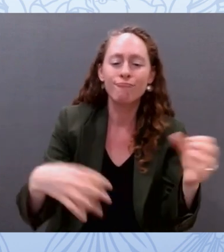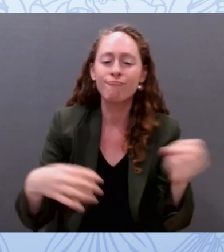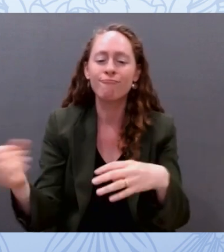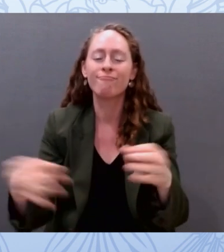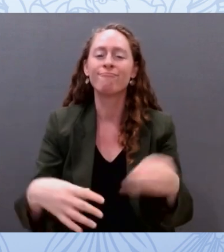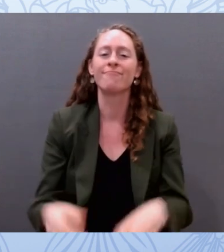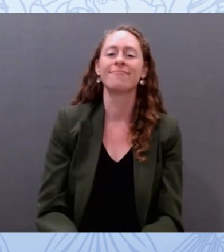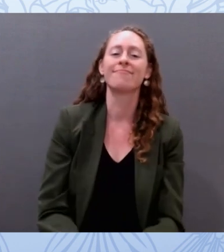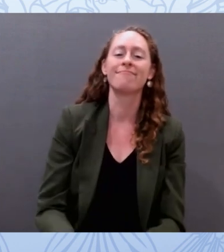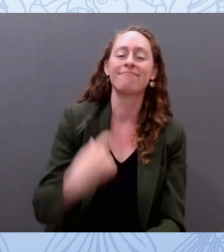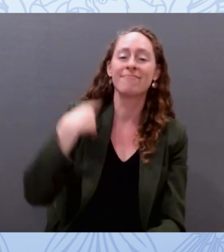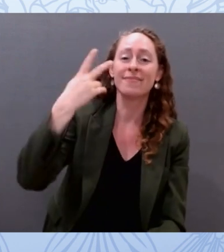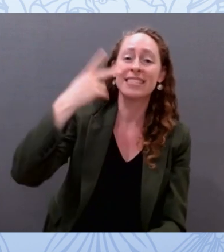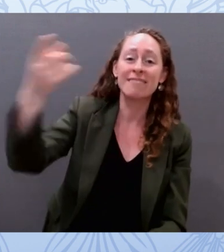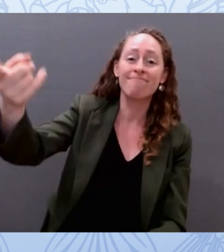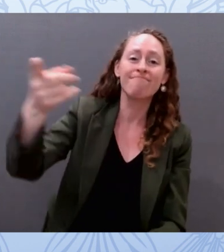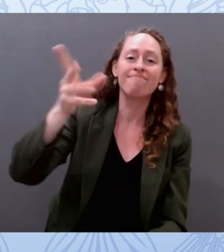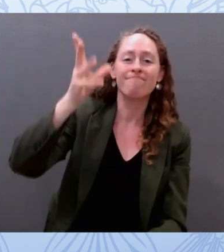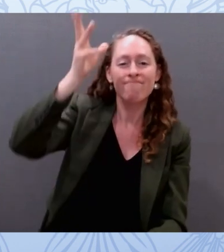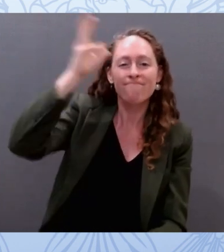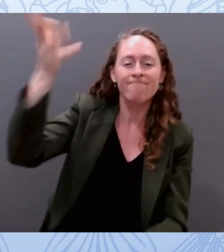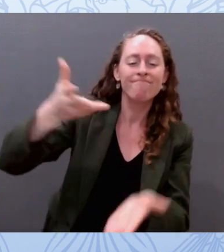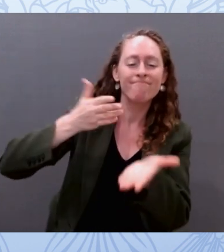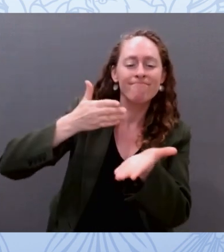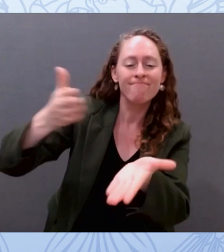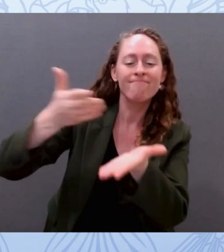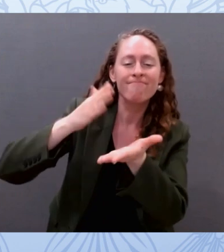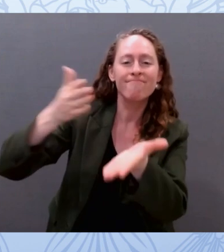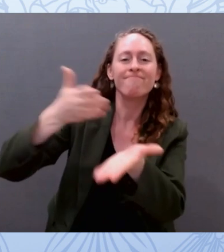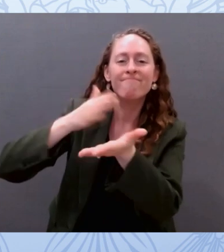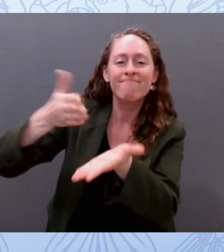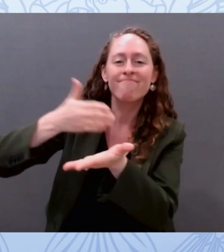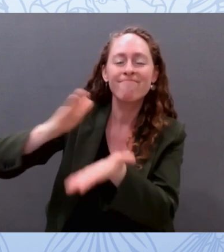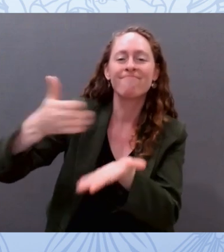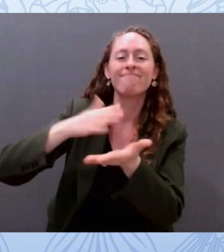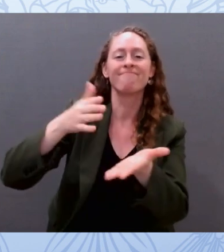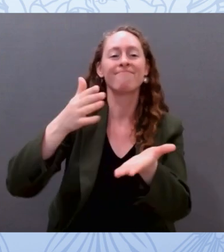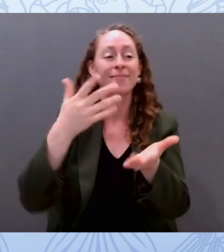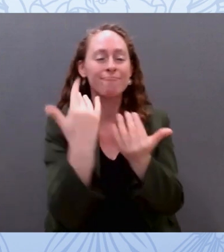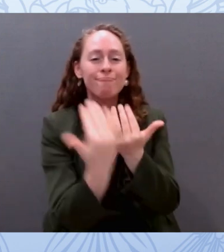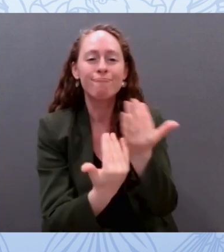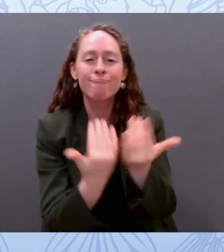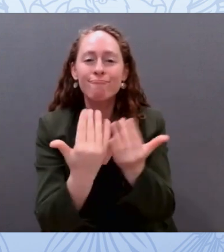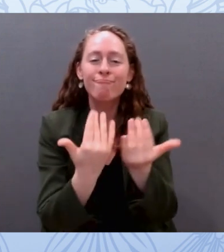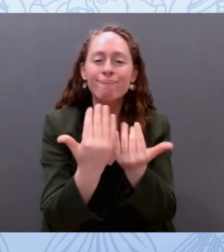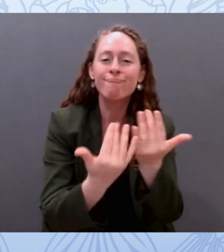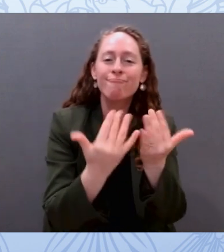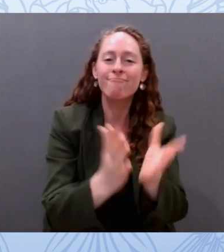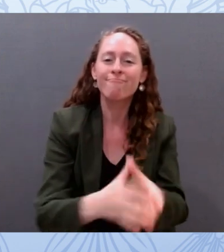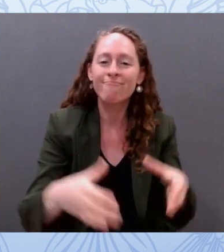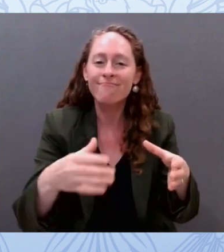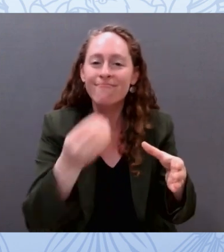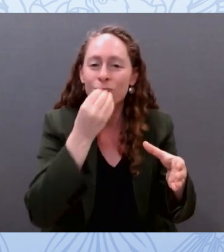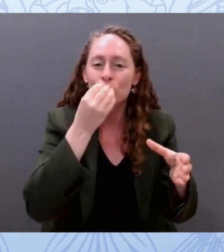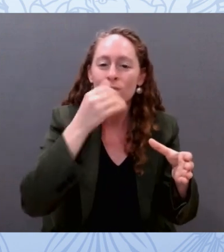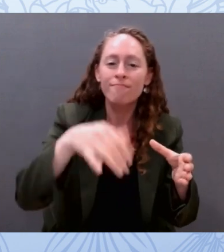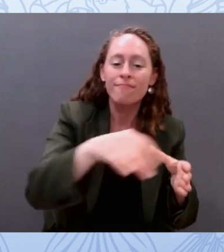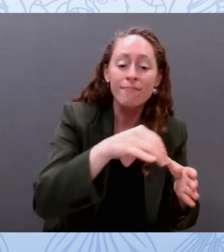just glued together messy rooms and borrowed jeans and standing up to bullies who lived on our block.